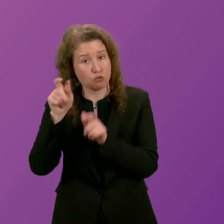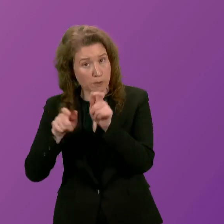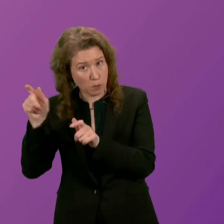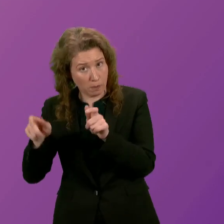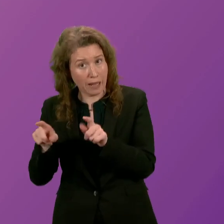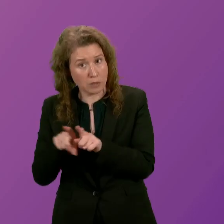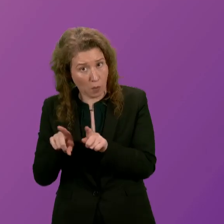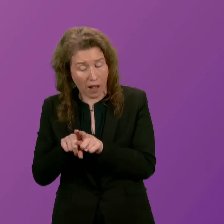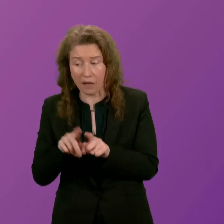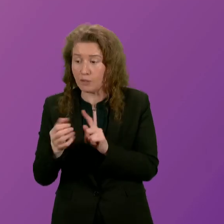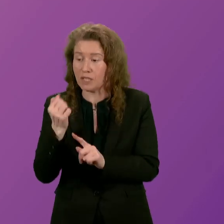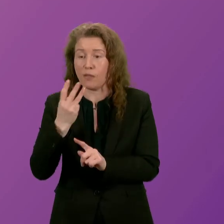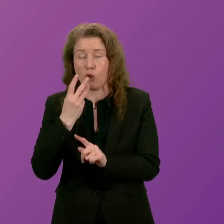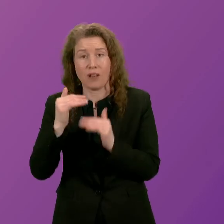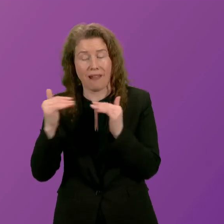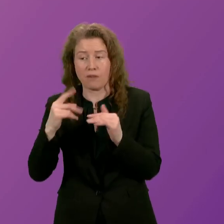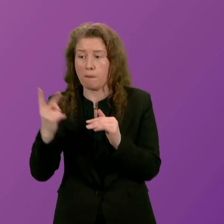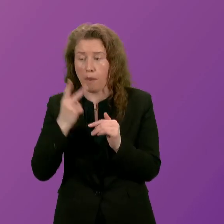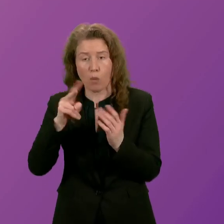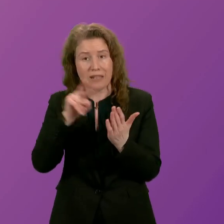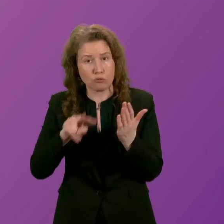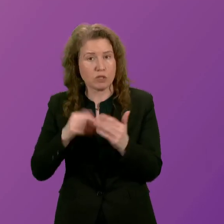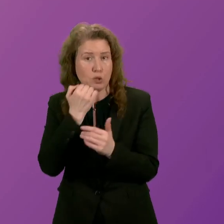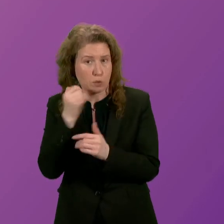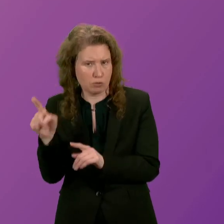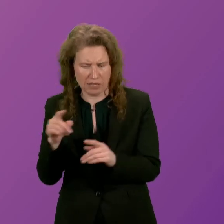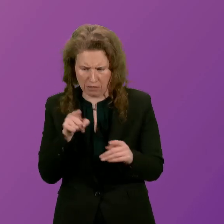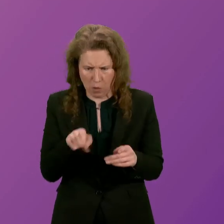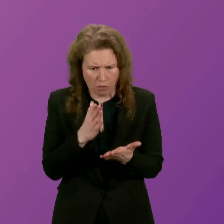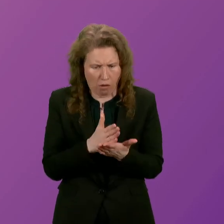achieving third level in literacy and numeracy. Those are some of the points.